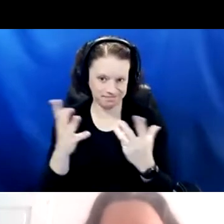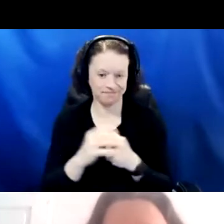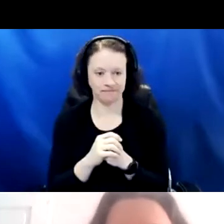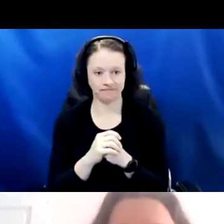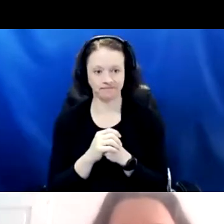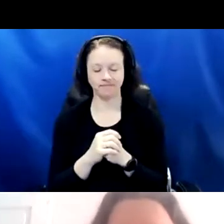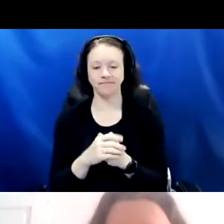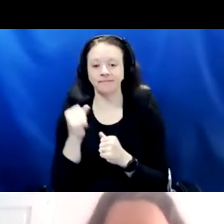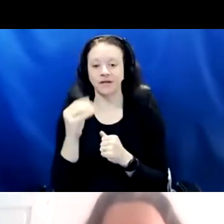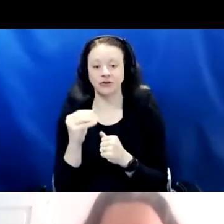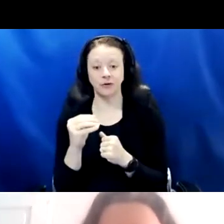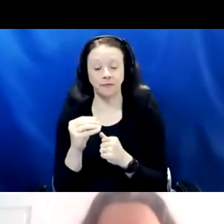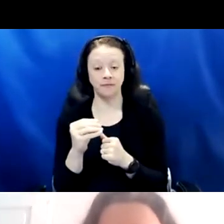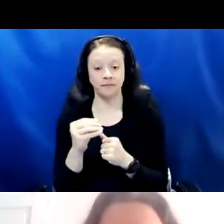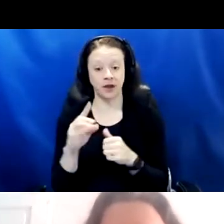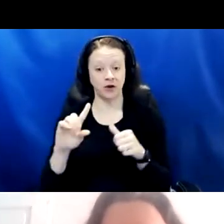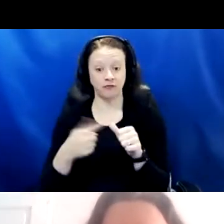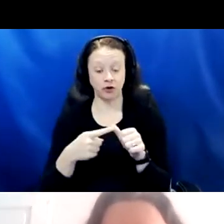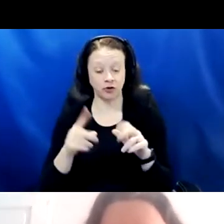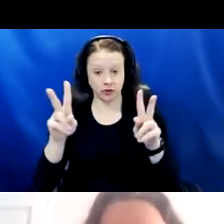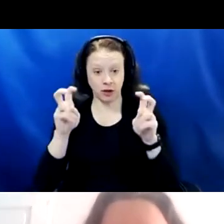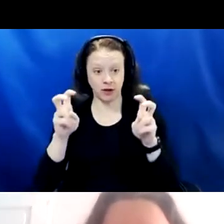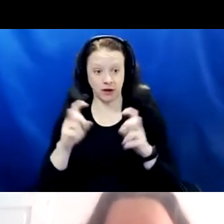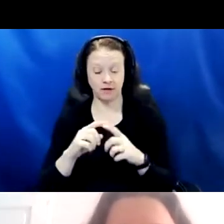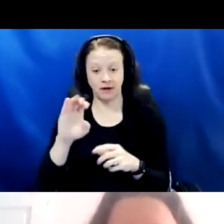So going to our first topic of eligibility.